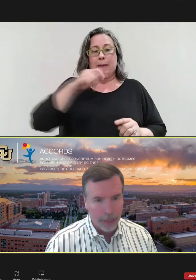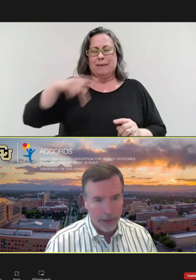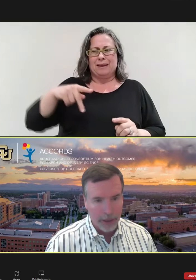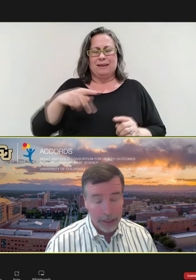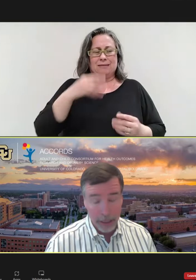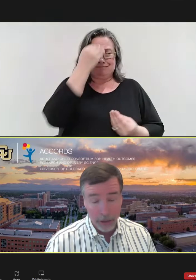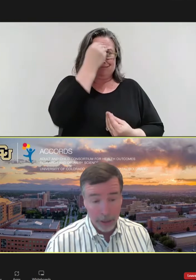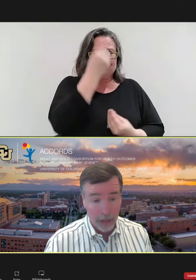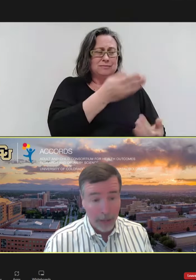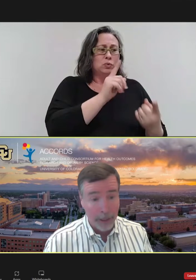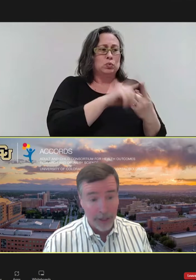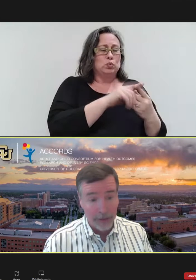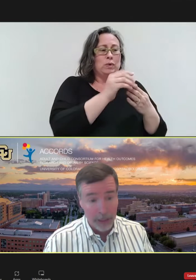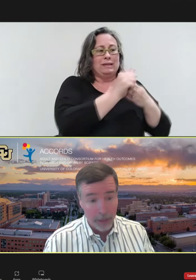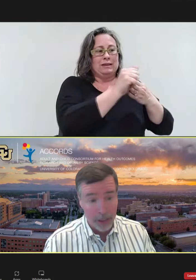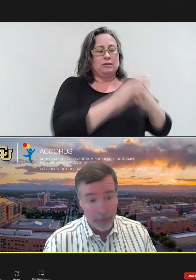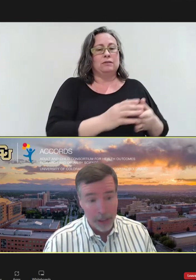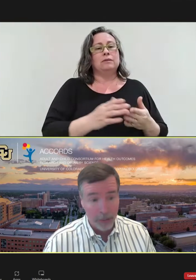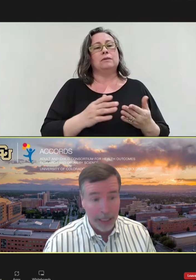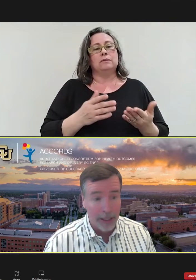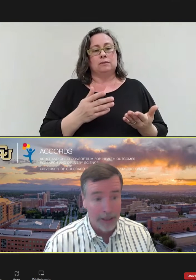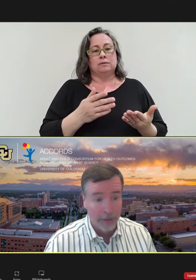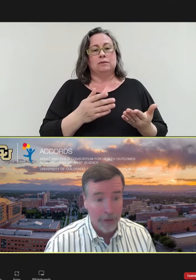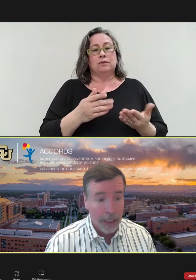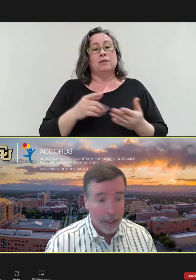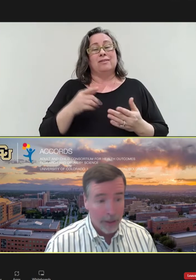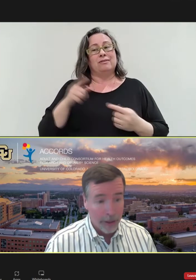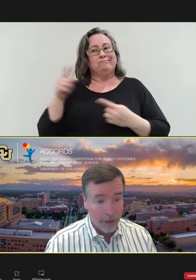that they're considering dropping VFC participation because of the